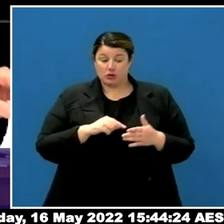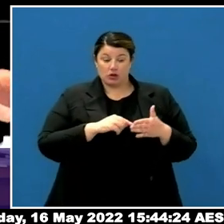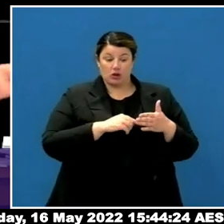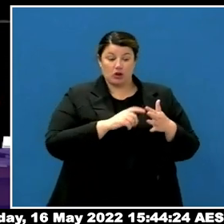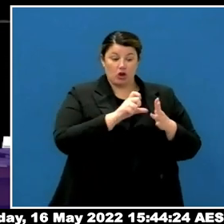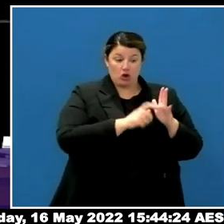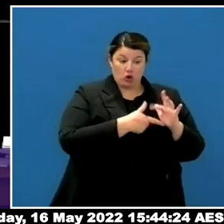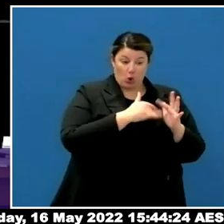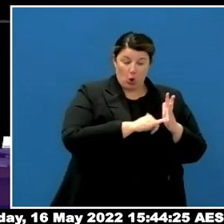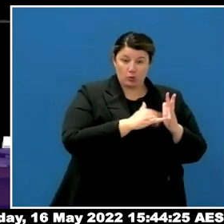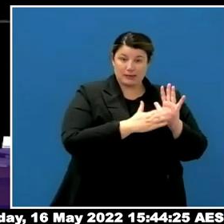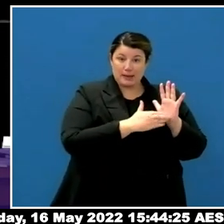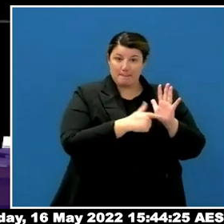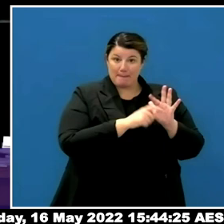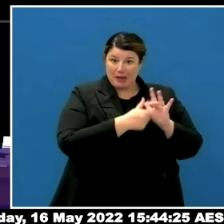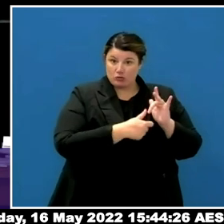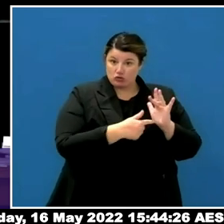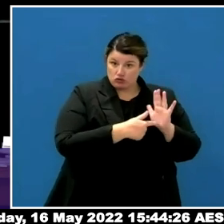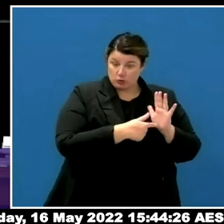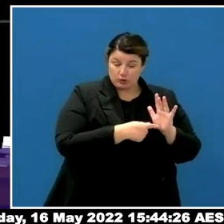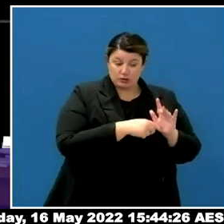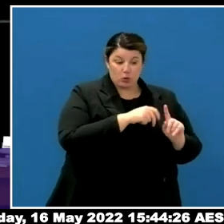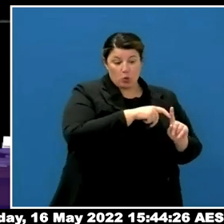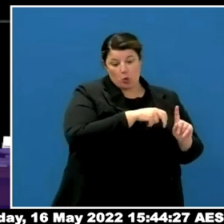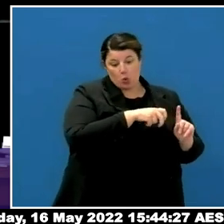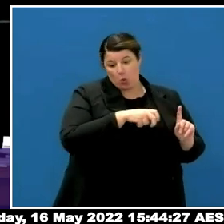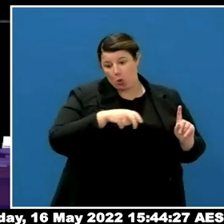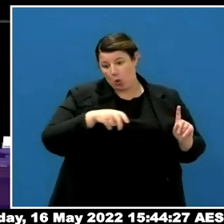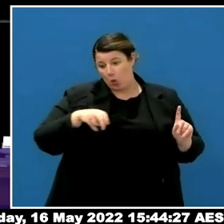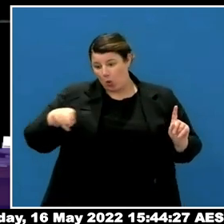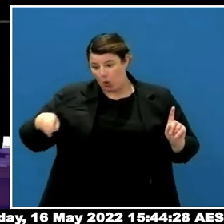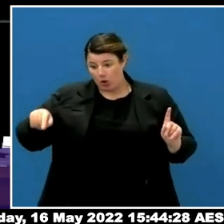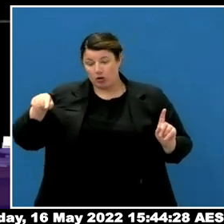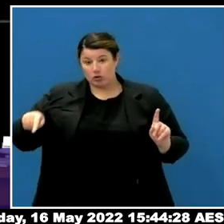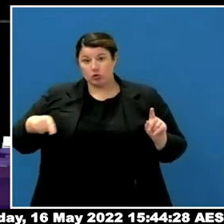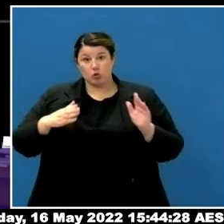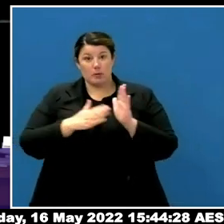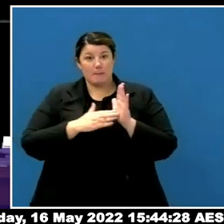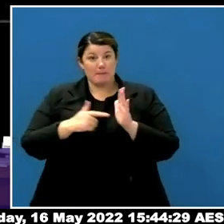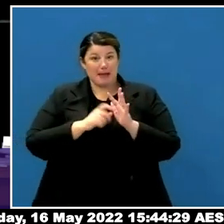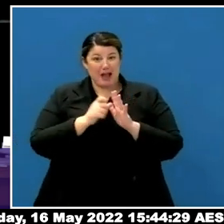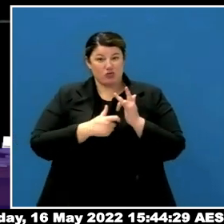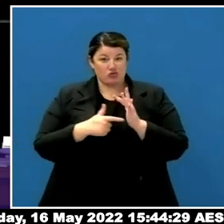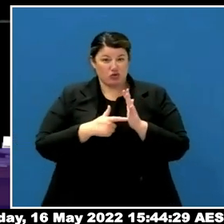Hospital, which wouldn't have happened because he can't navigate the traffic, and